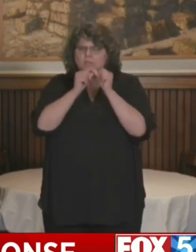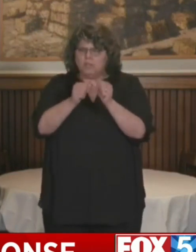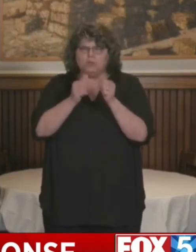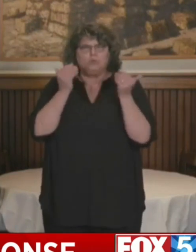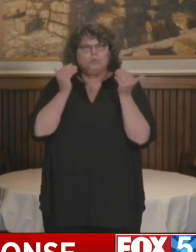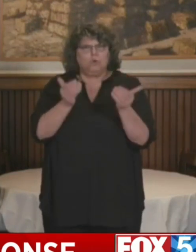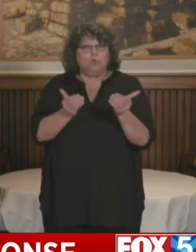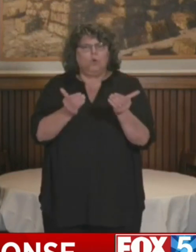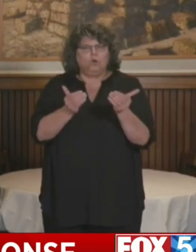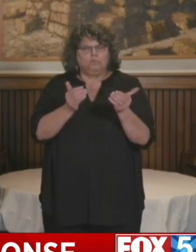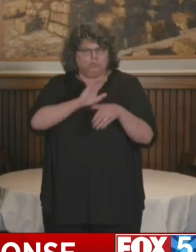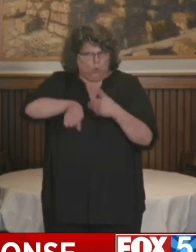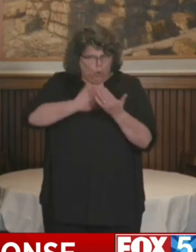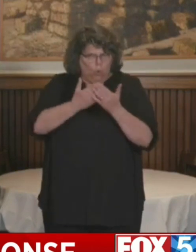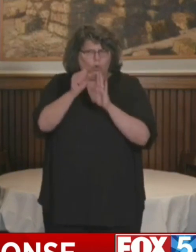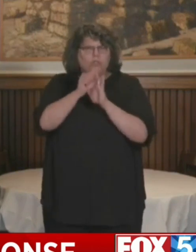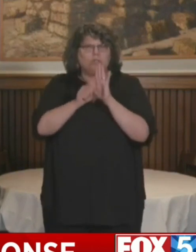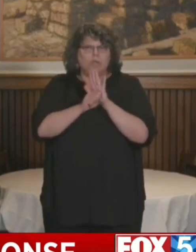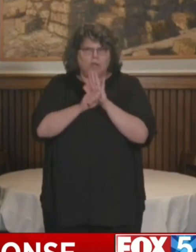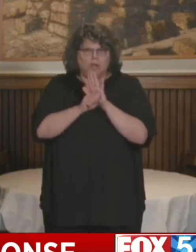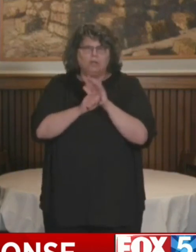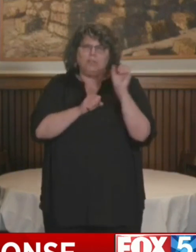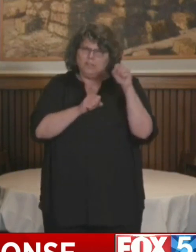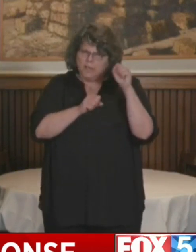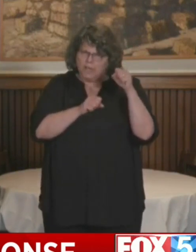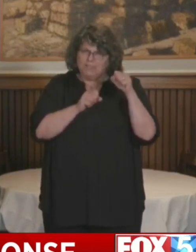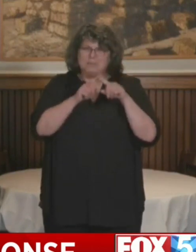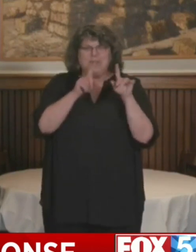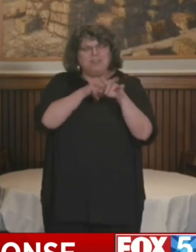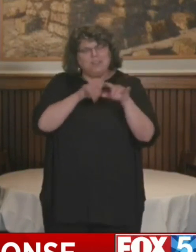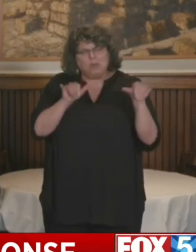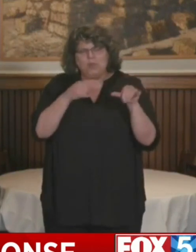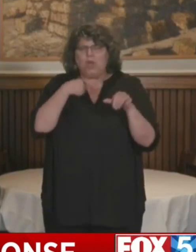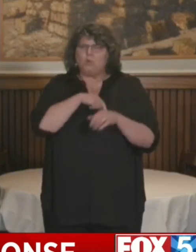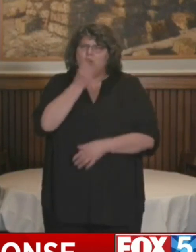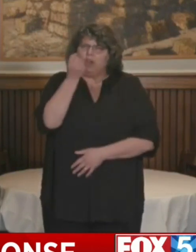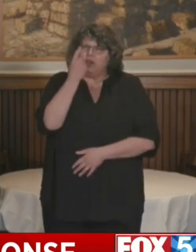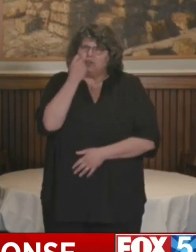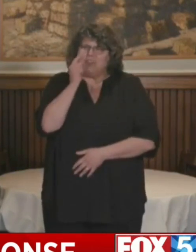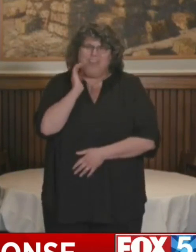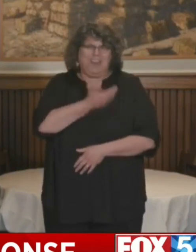CONDITIONS AND CONDITIONS THROUGHOUT THE STATE. SO WE